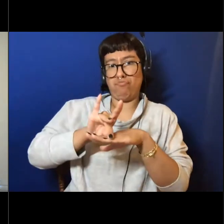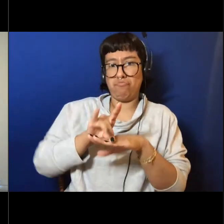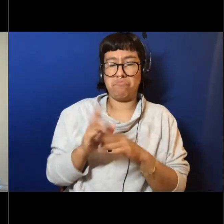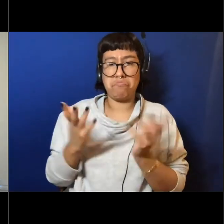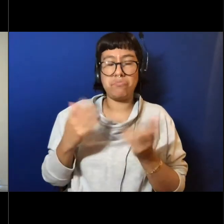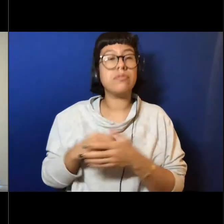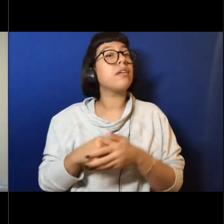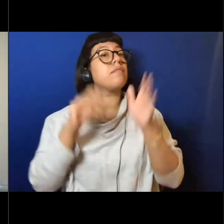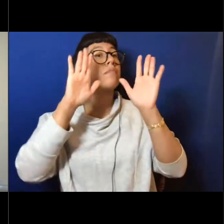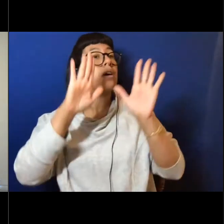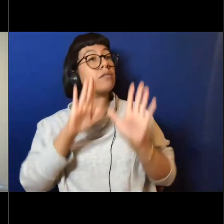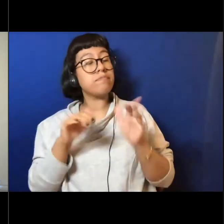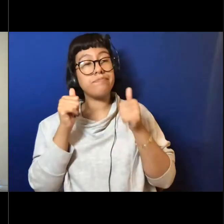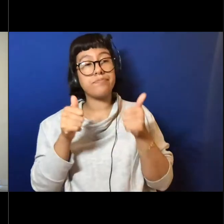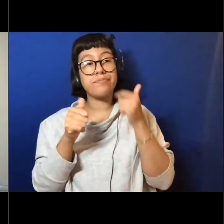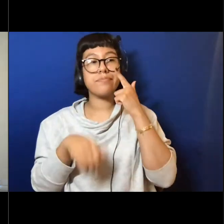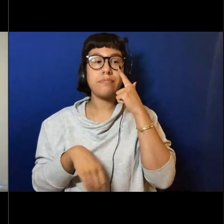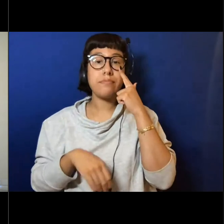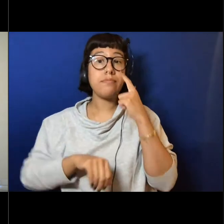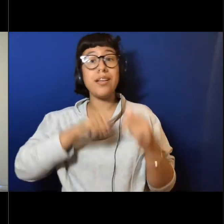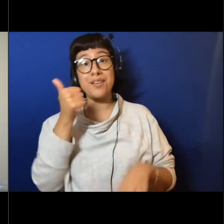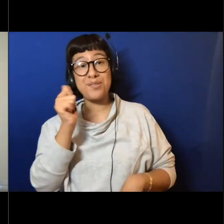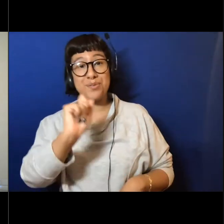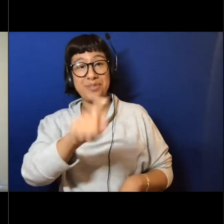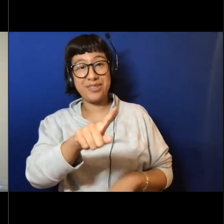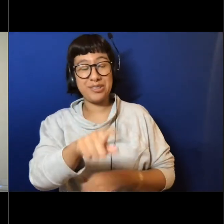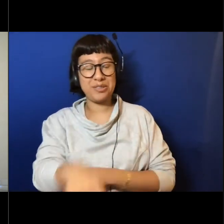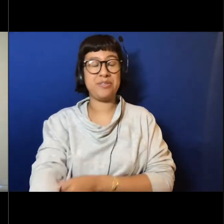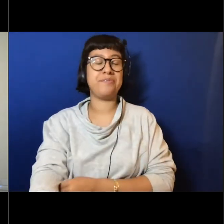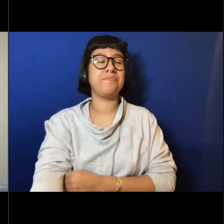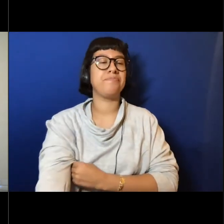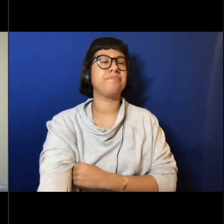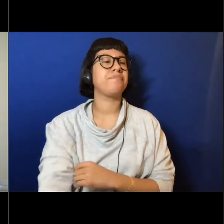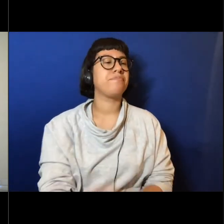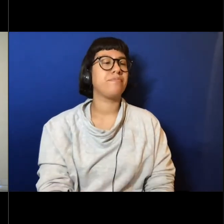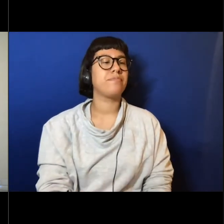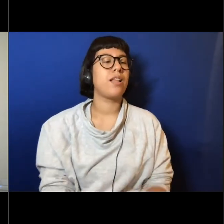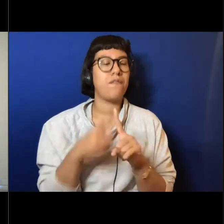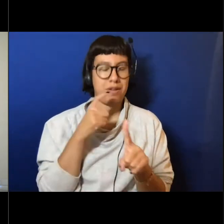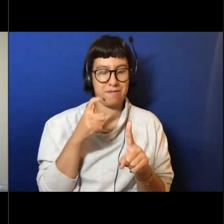[Grace] Excellent. Okay, we have another question from Mrs. Herise class,